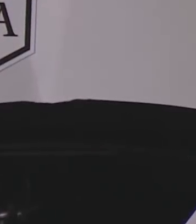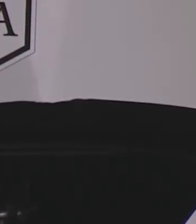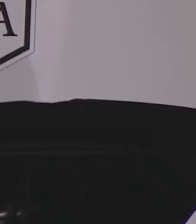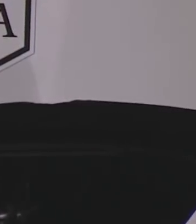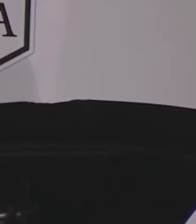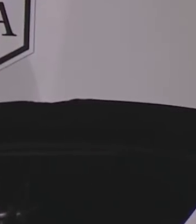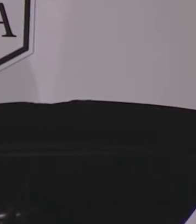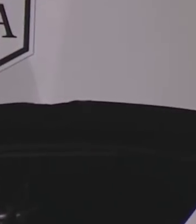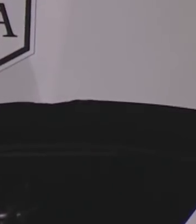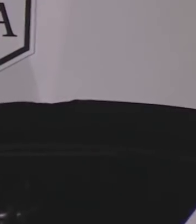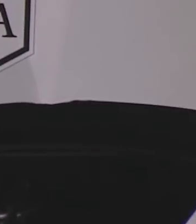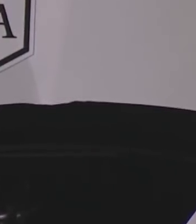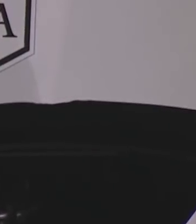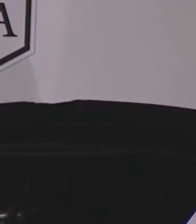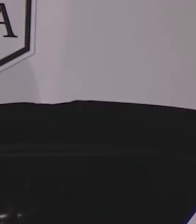ALL HAIL TO THEE